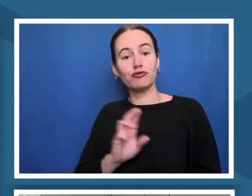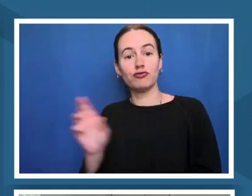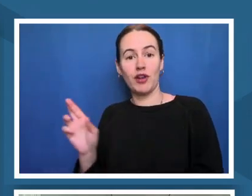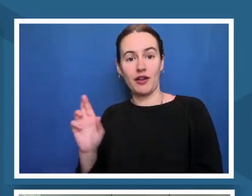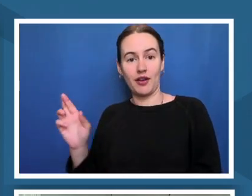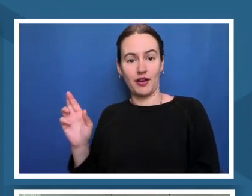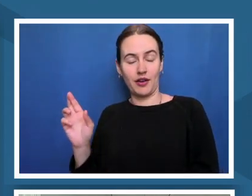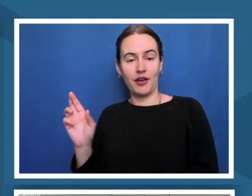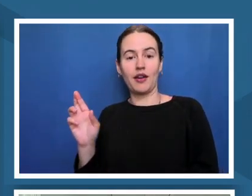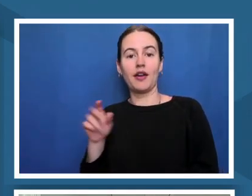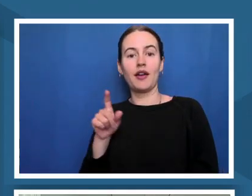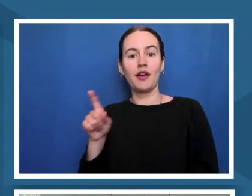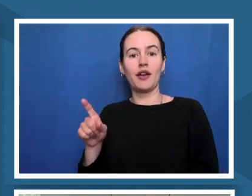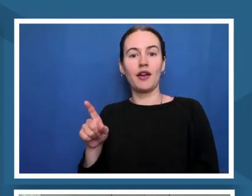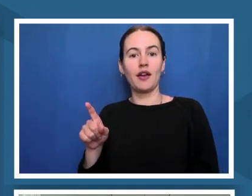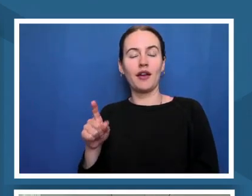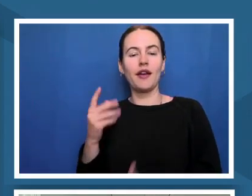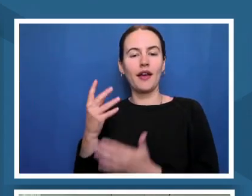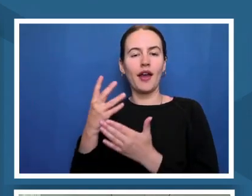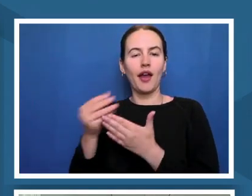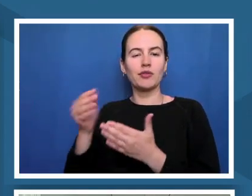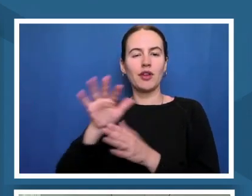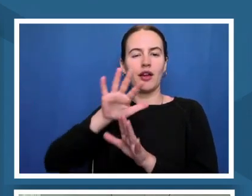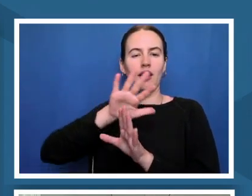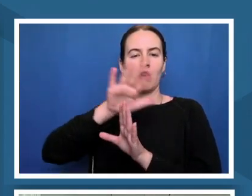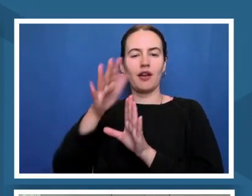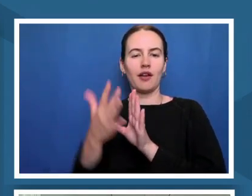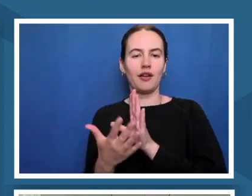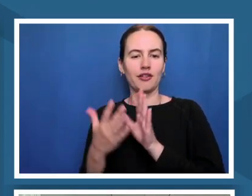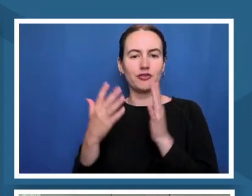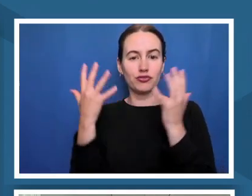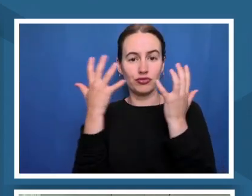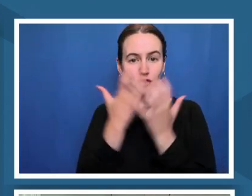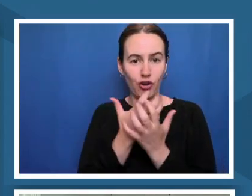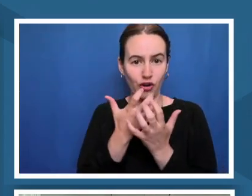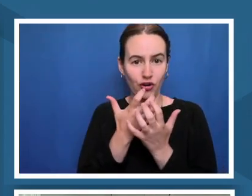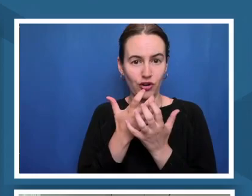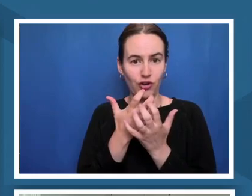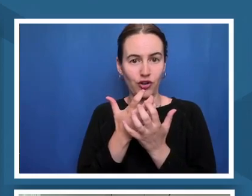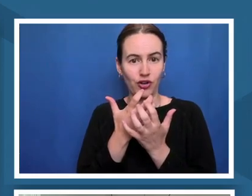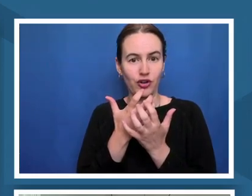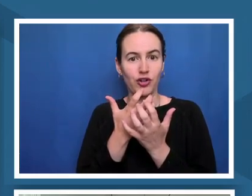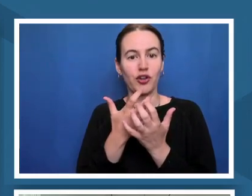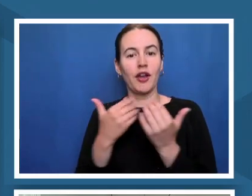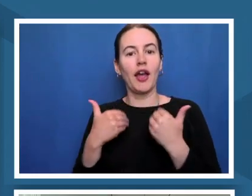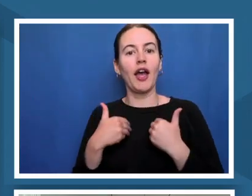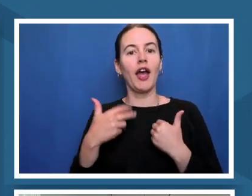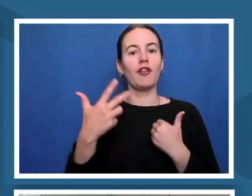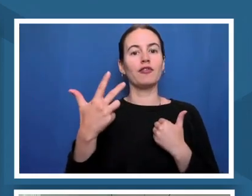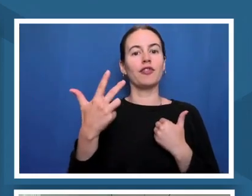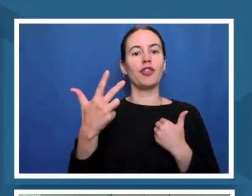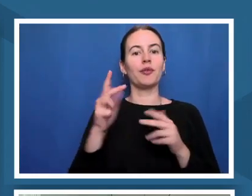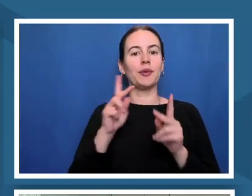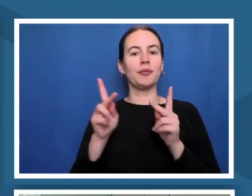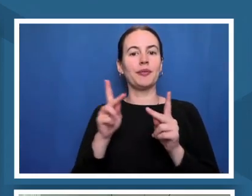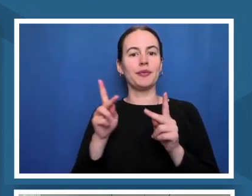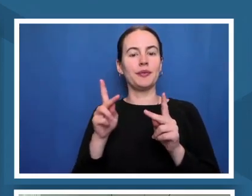dark around the outside and we're looking it seems up toward three